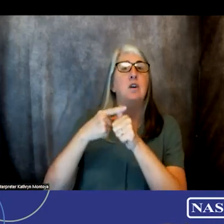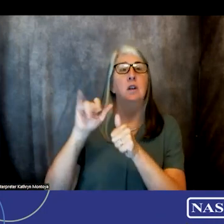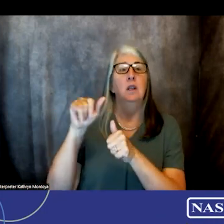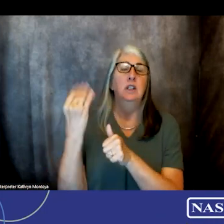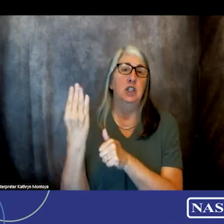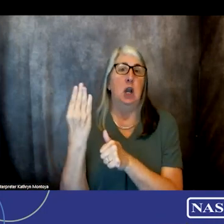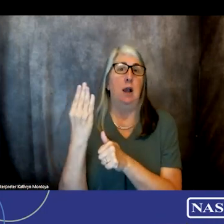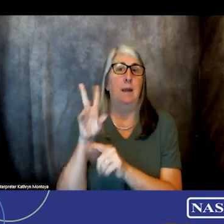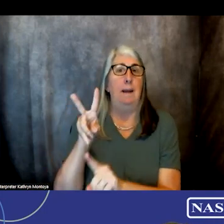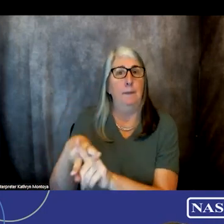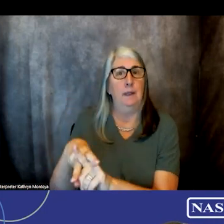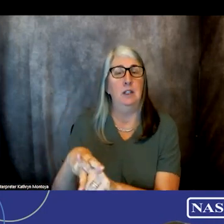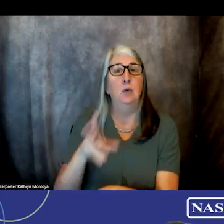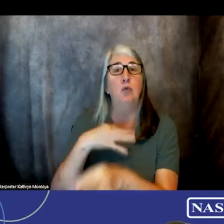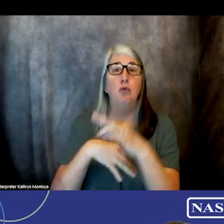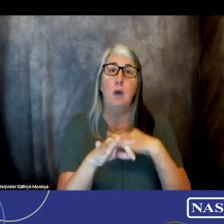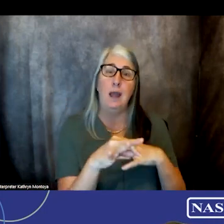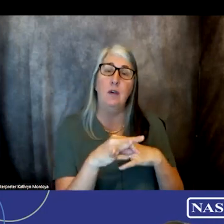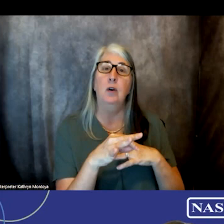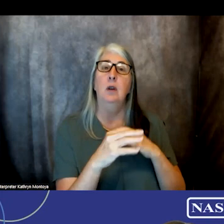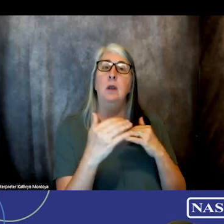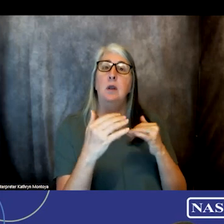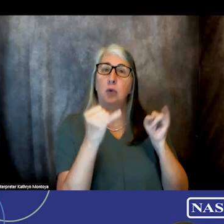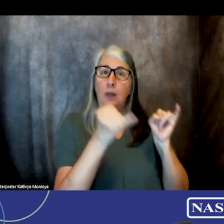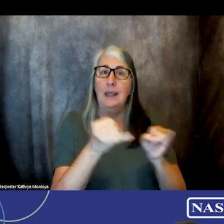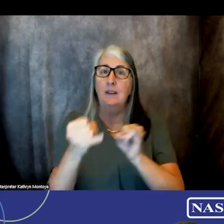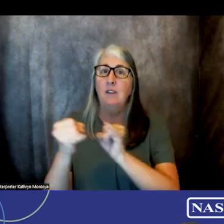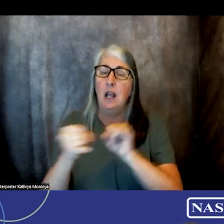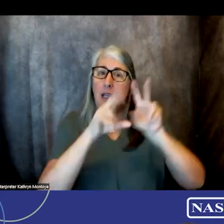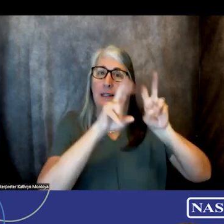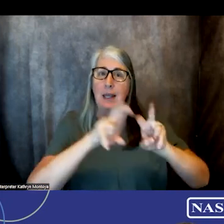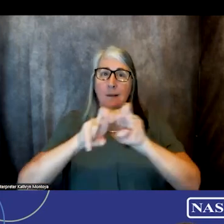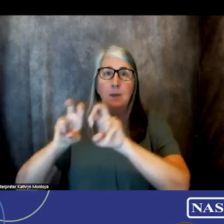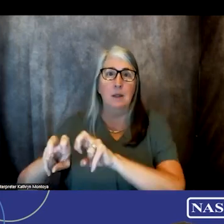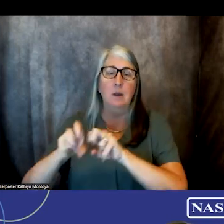INSTEAD, THEY SAY DO AN ASSESSMENT OF THE APPLICANT.